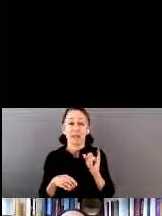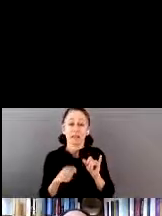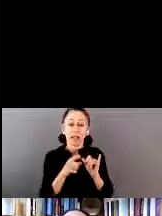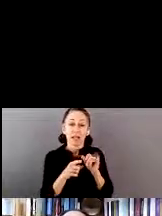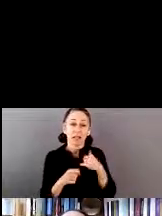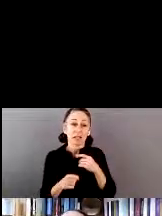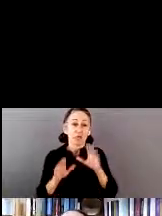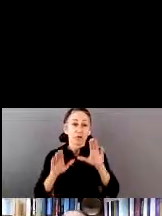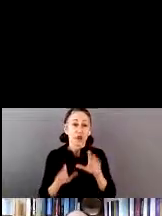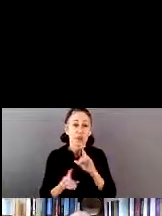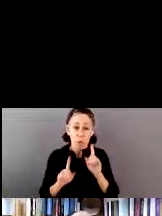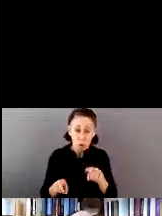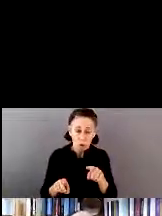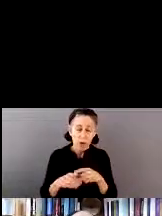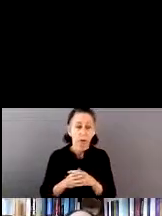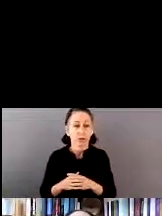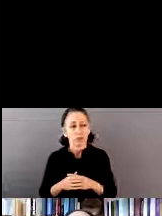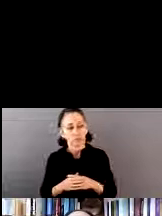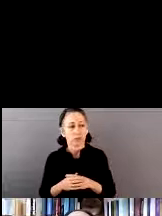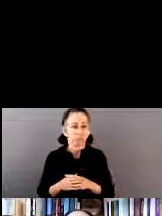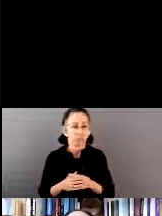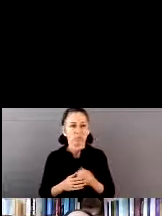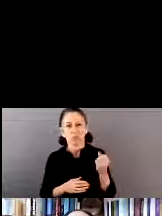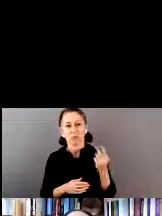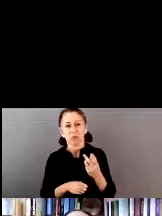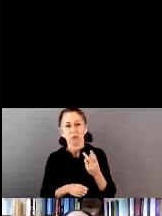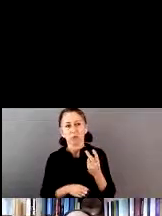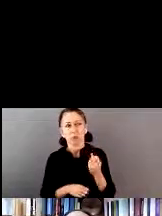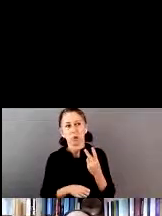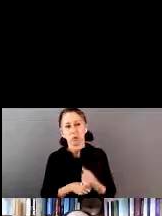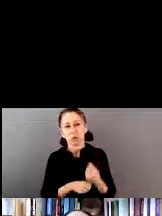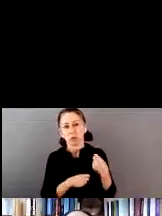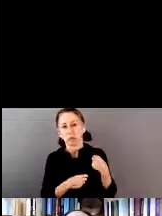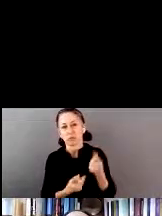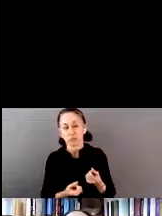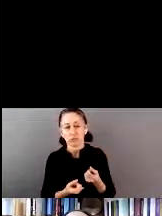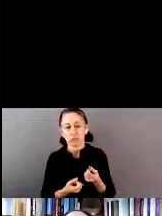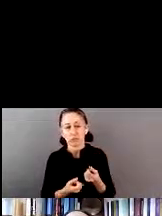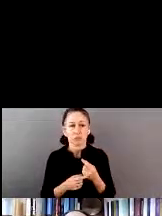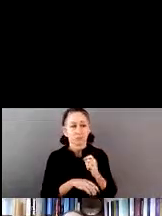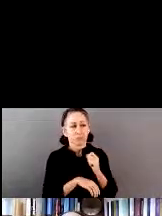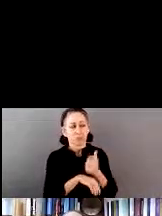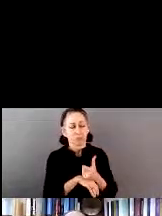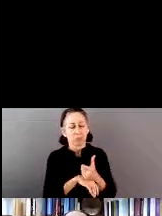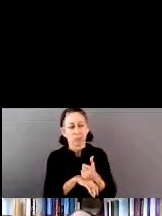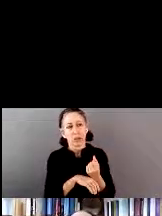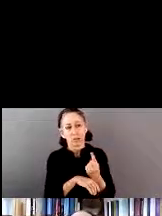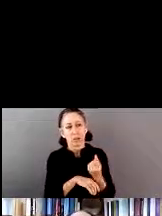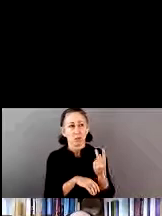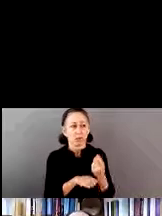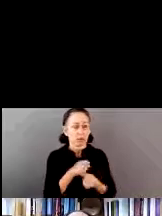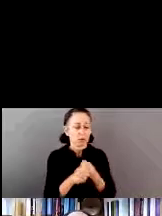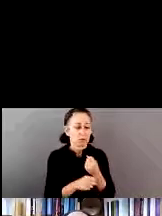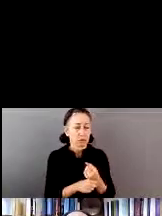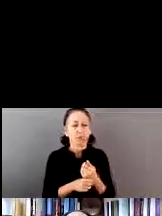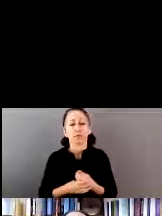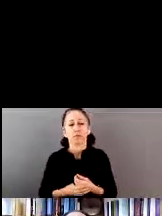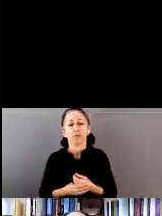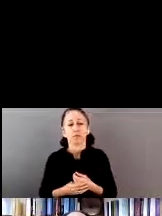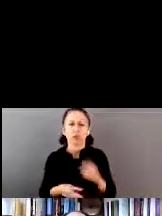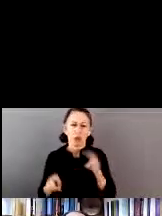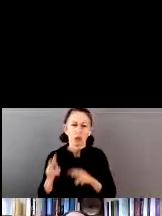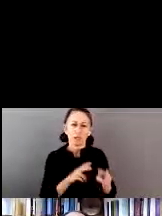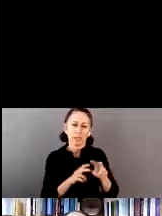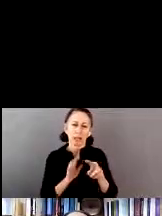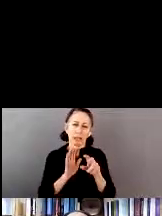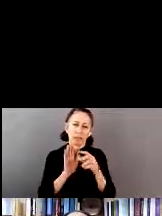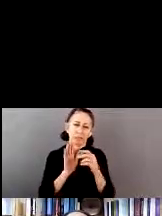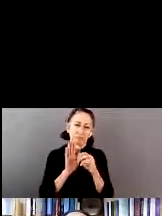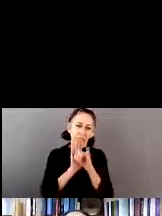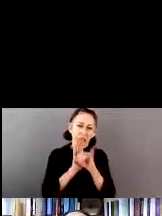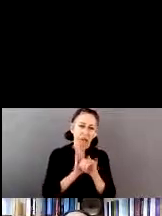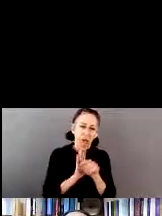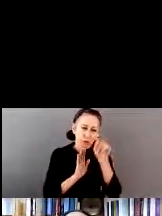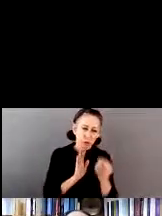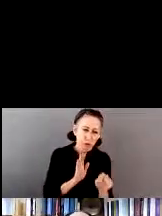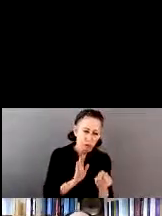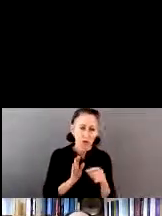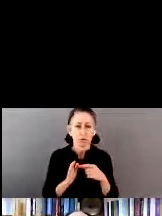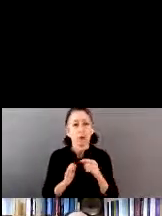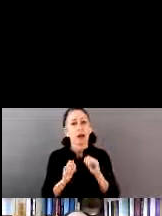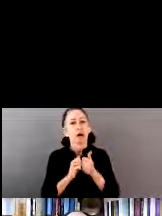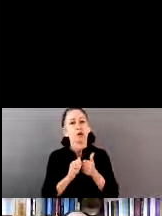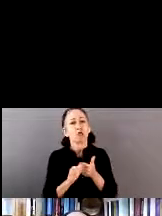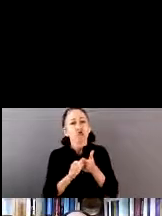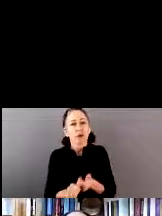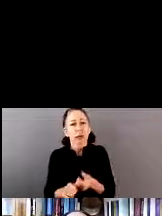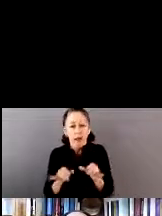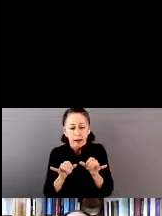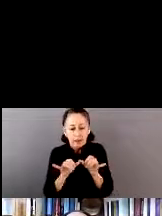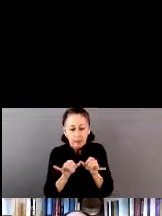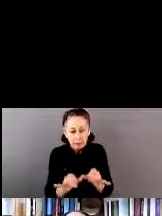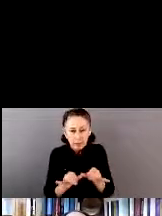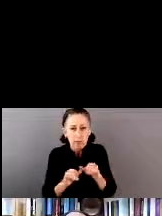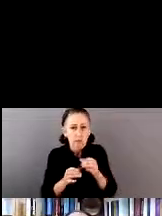And that's something you can go to the compendium for. Here is a listing. This is a bit of a shock. But these are all the indicators we currently have. One shout out is for the National Organization on Disability. Sorry. NCD. The National Council on Disability. The